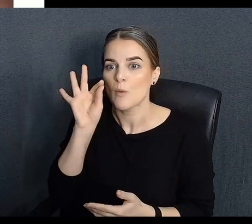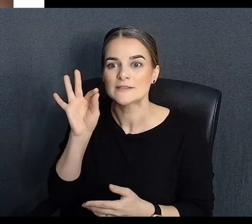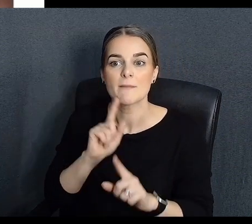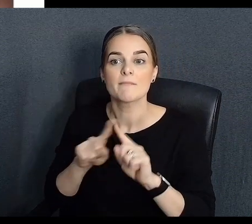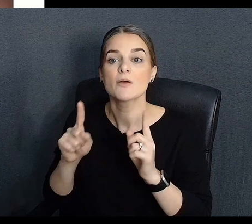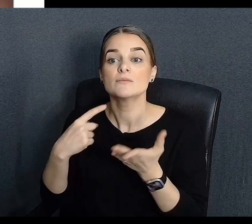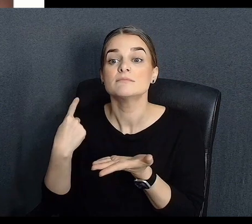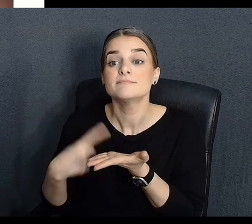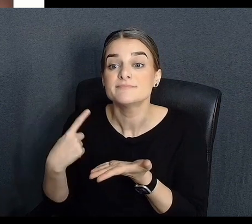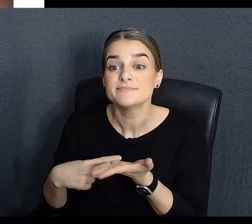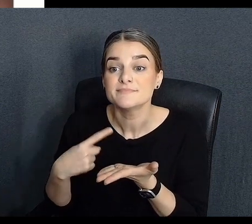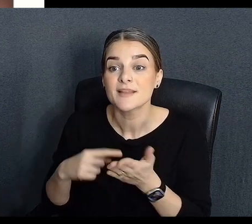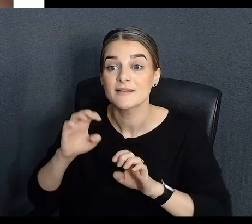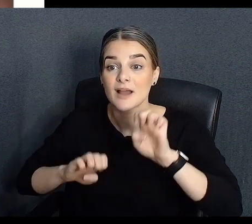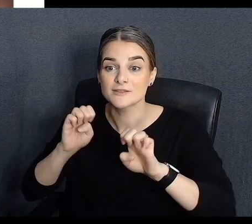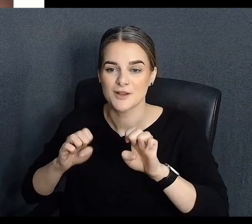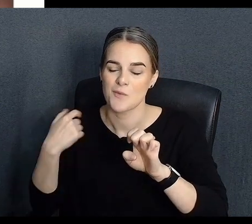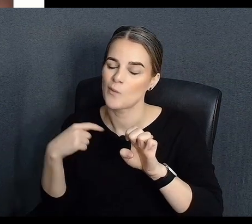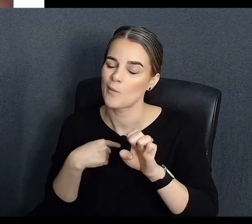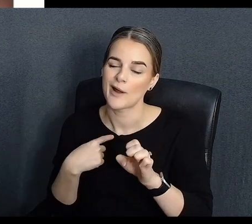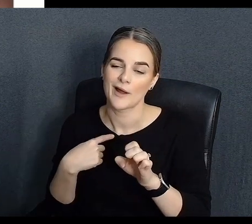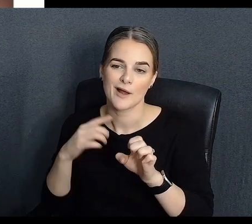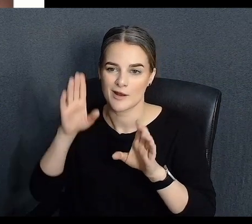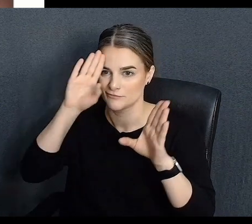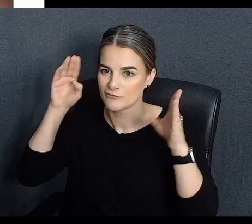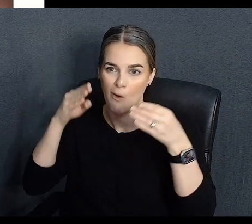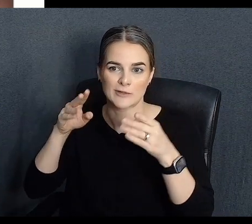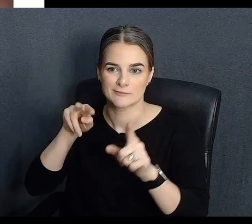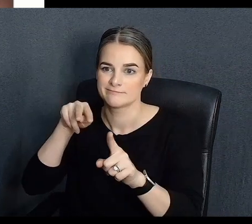from more of that insurance focused perspective.